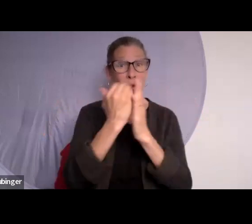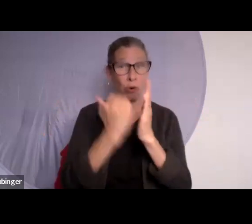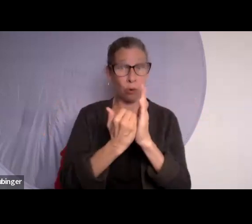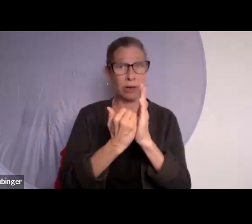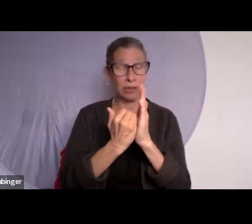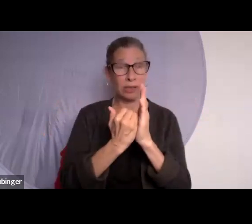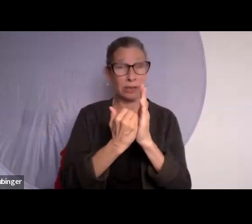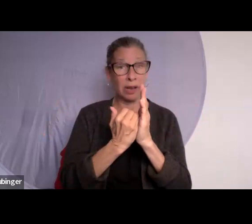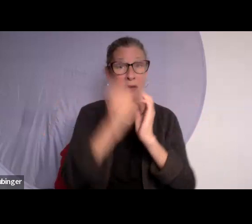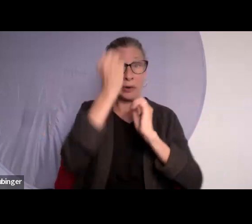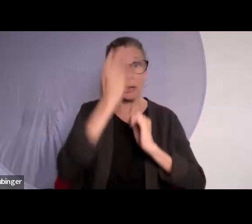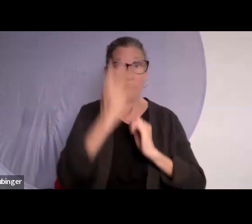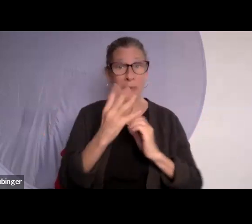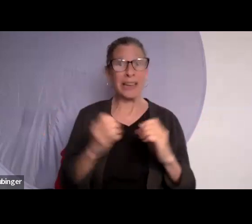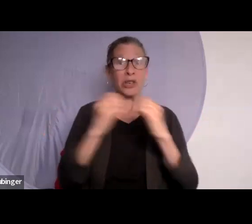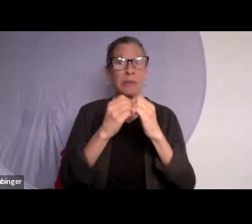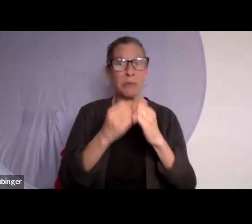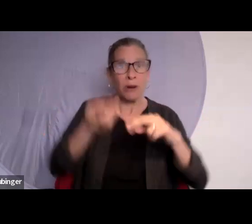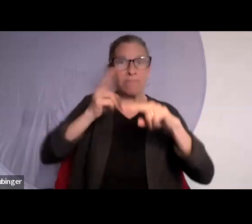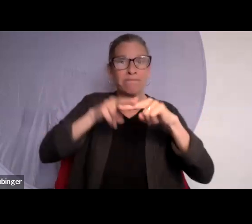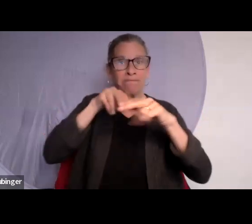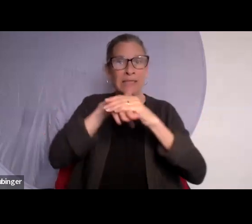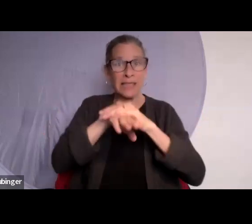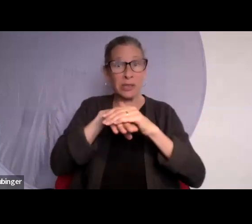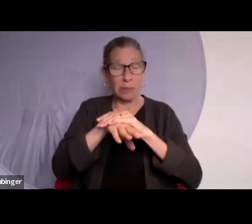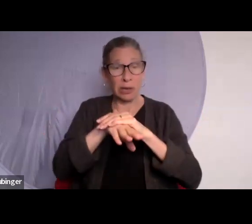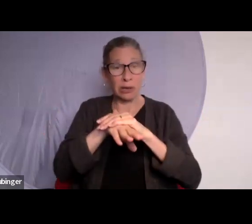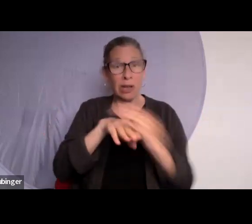materials more accessible. And a lot of faculty expressed to me